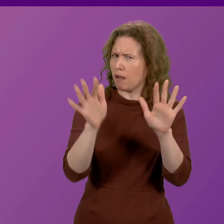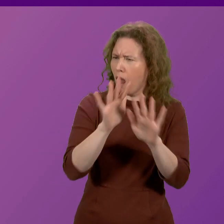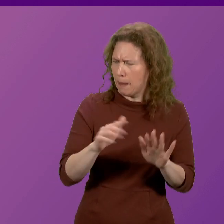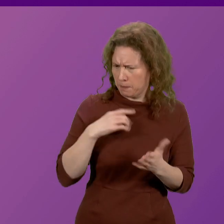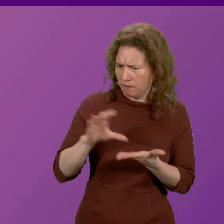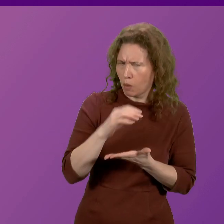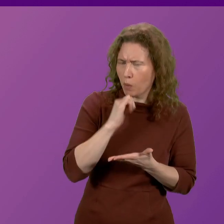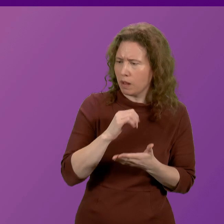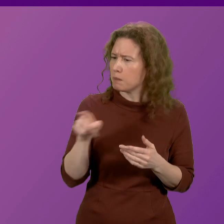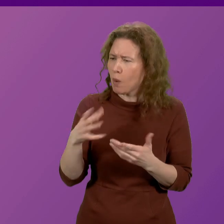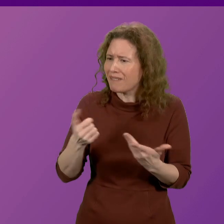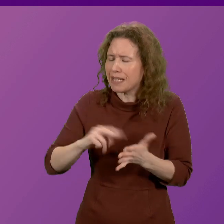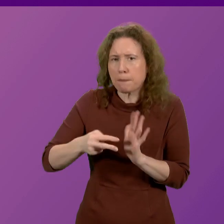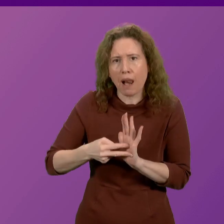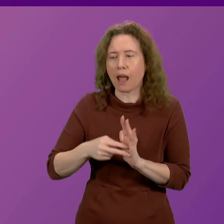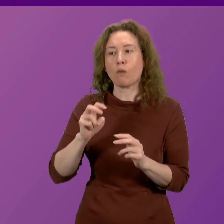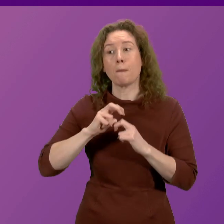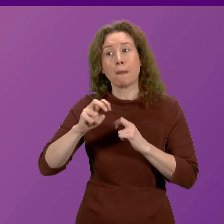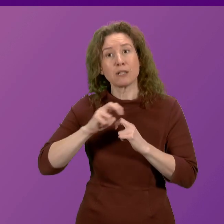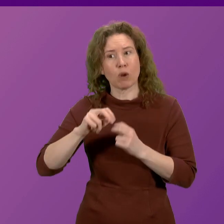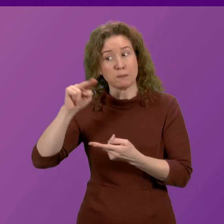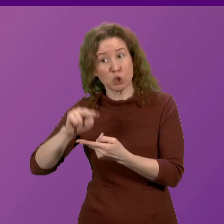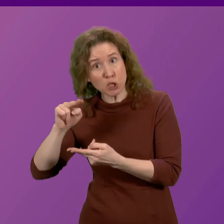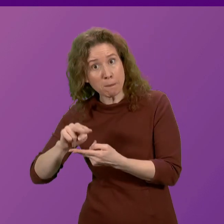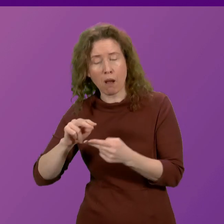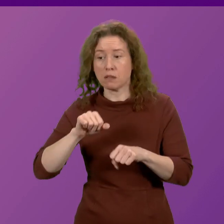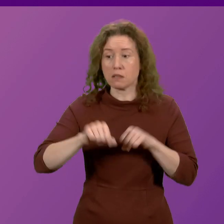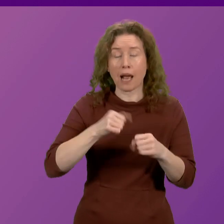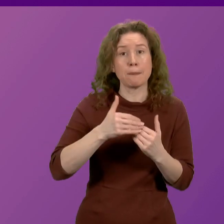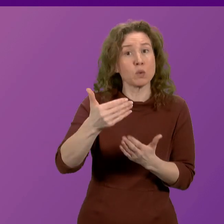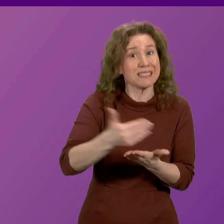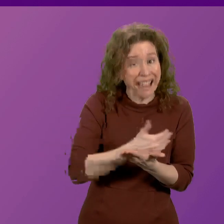transport cheaper, to make cycling safer and to reduce transport emissions to protect our planet?